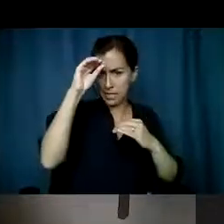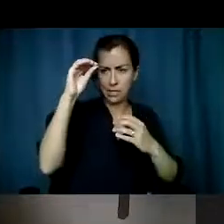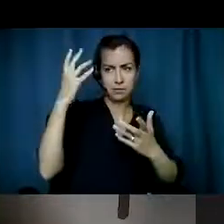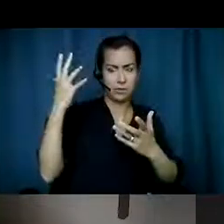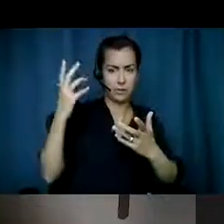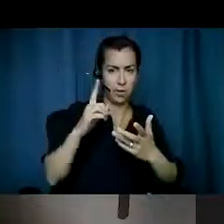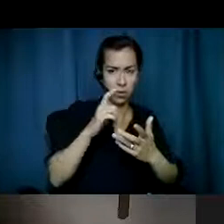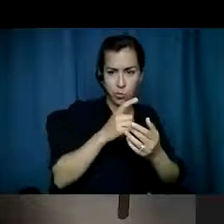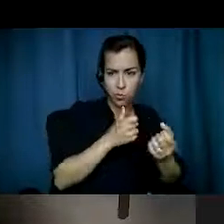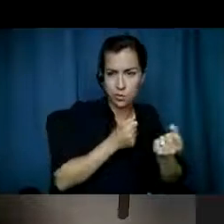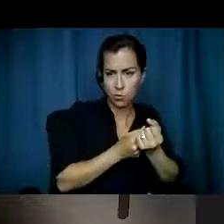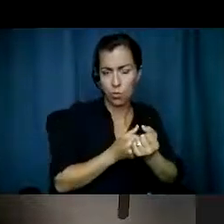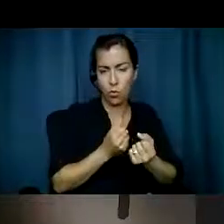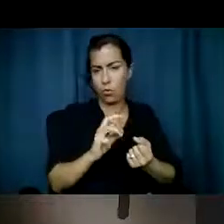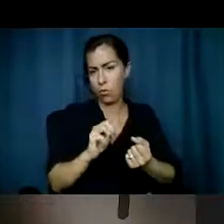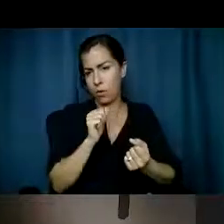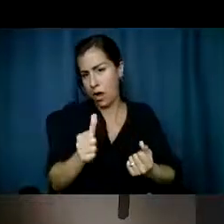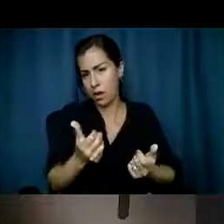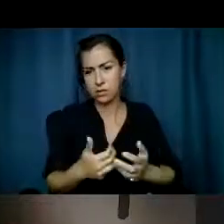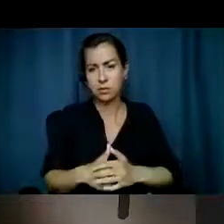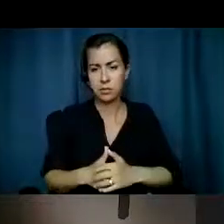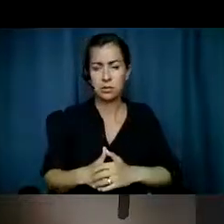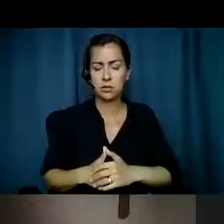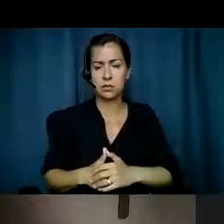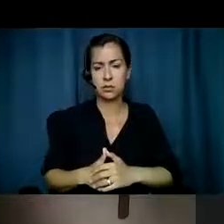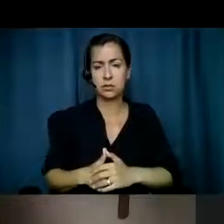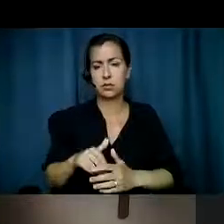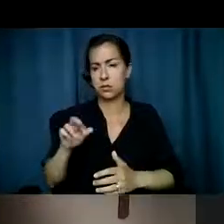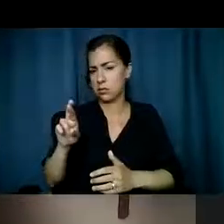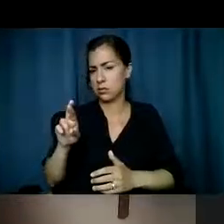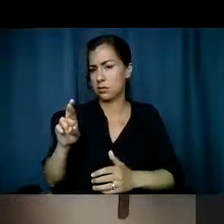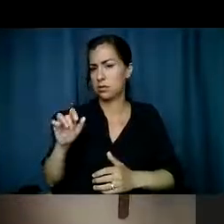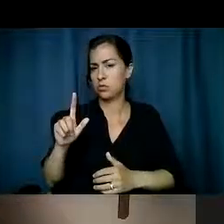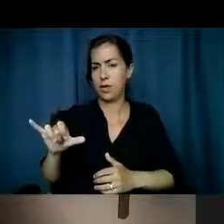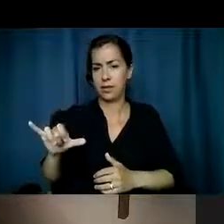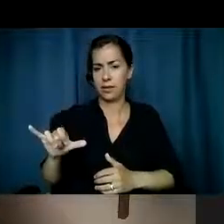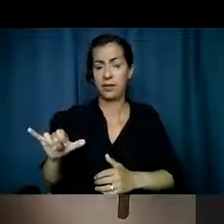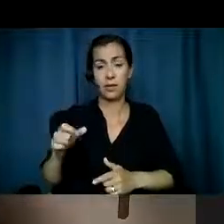Hi everyone, this is Alice I'm going to just bring back this map and